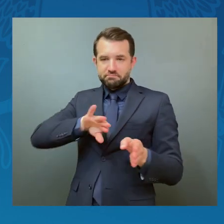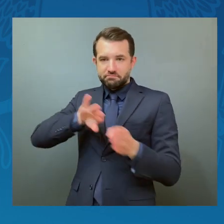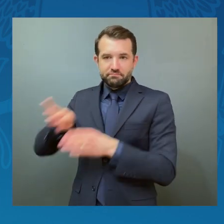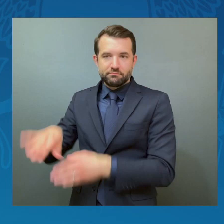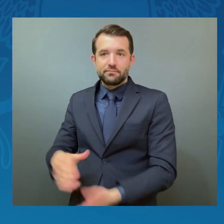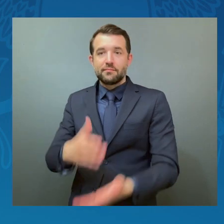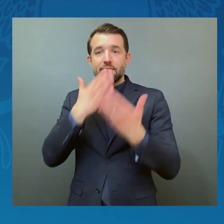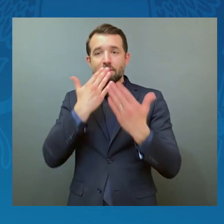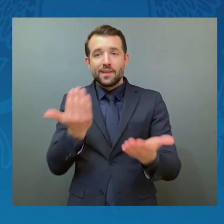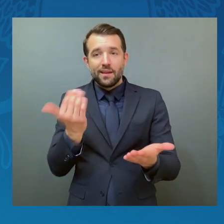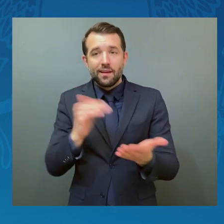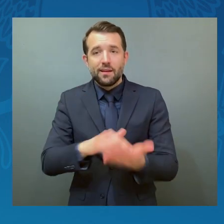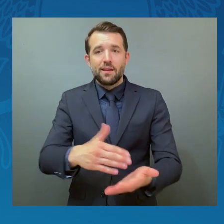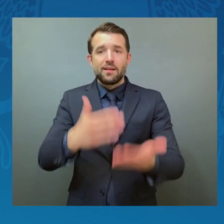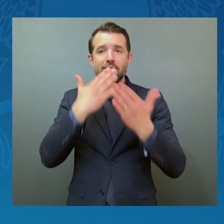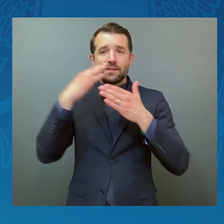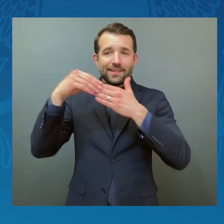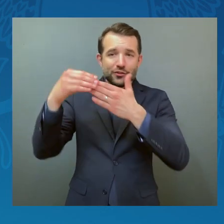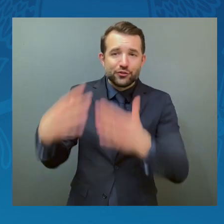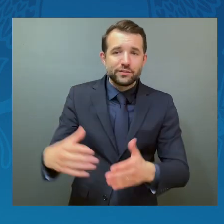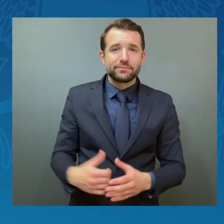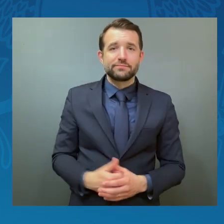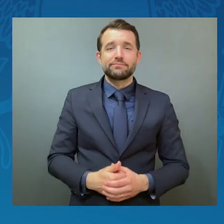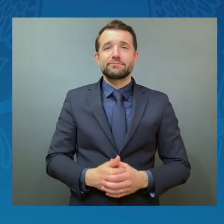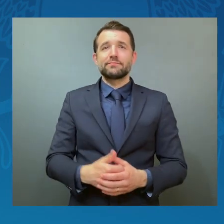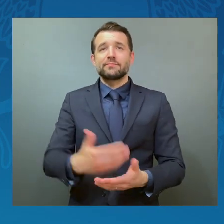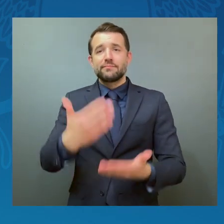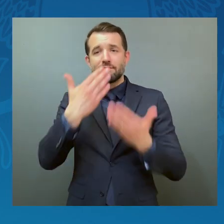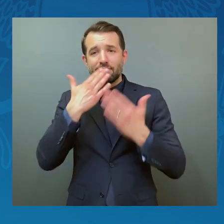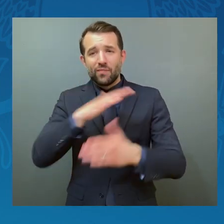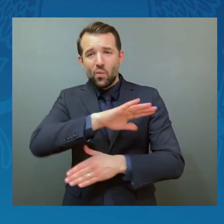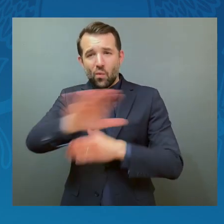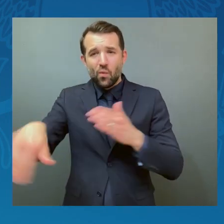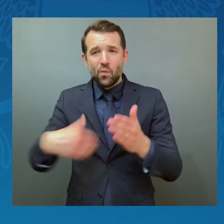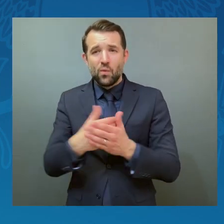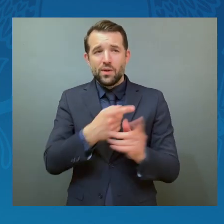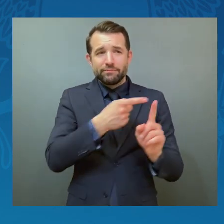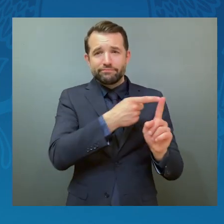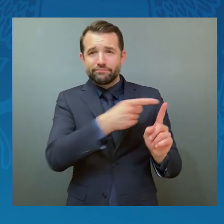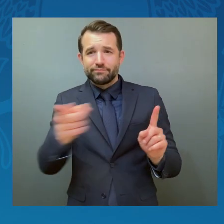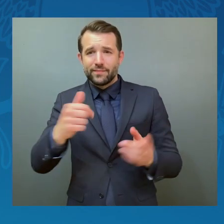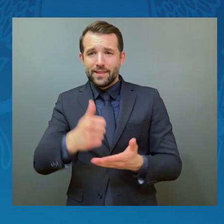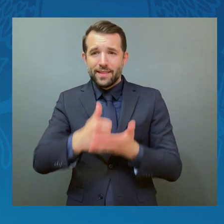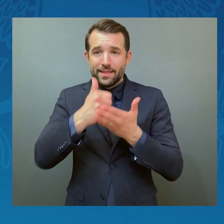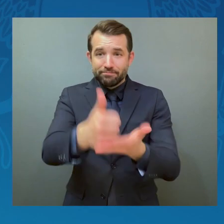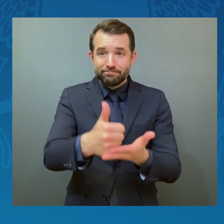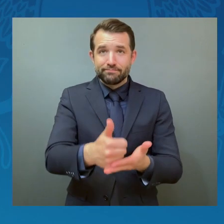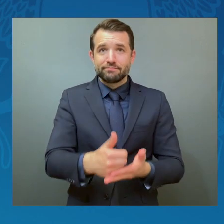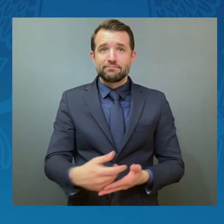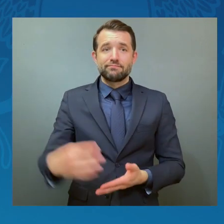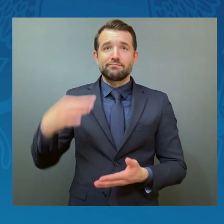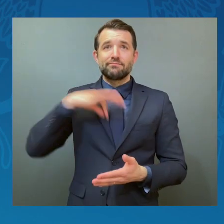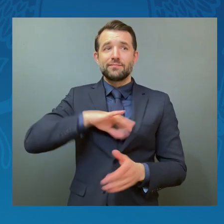all the folks that you help, all the people that benefit from your hard work. Thank you all and take care. Thank you.